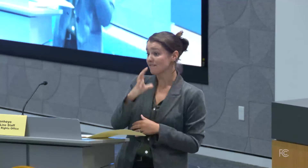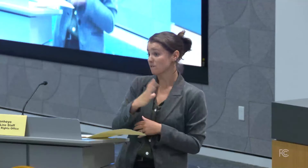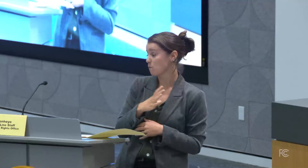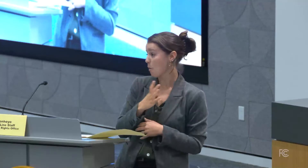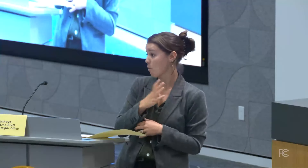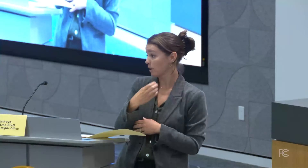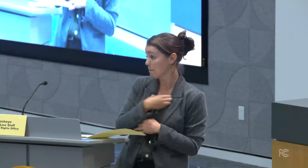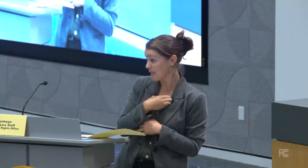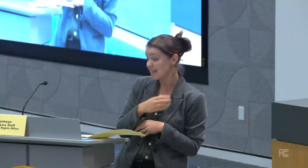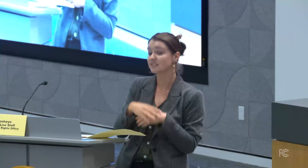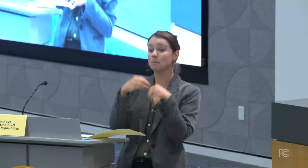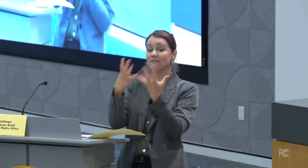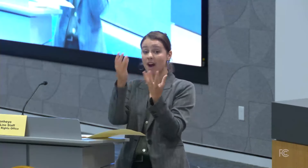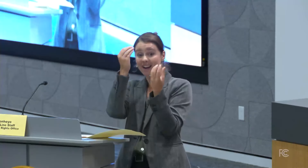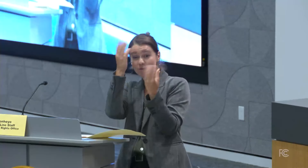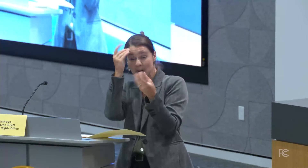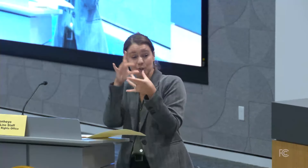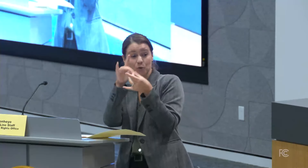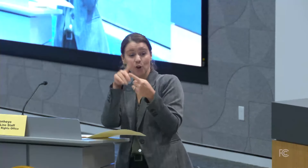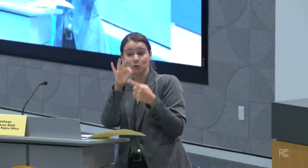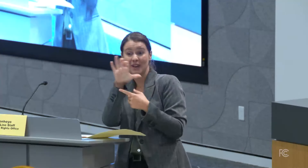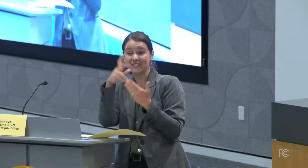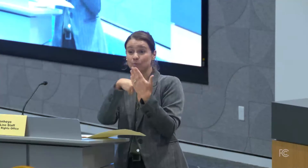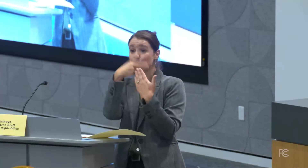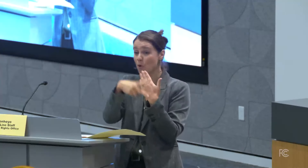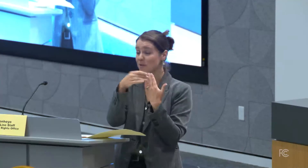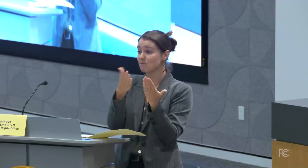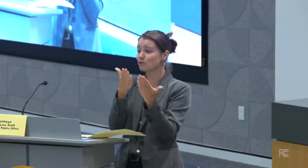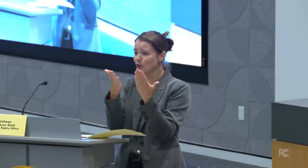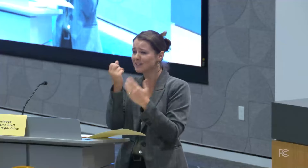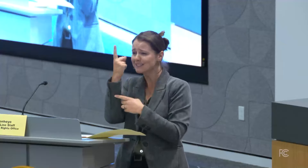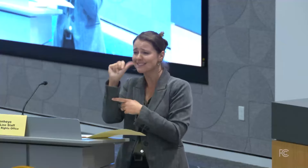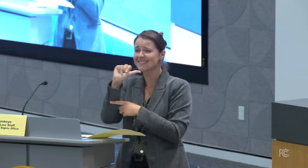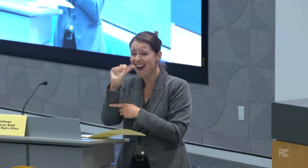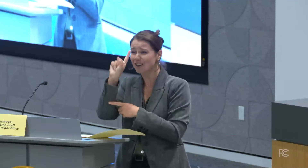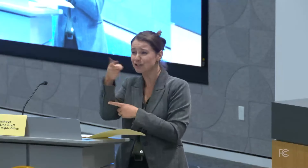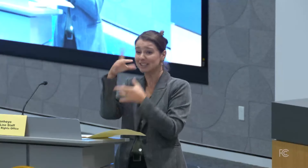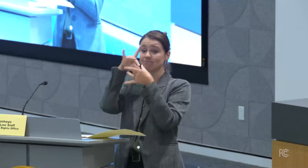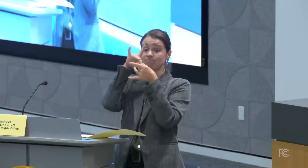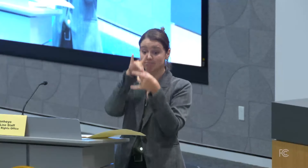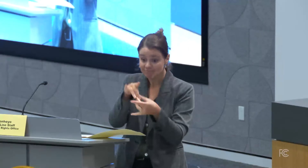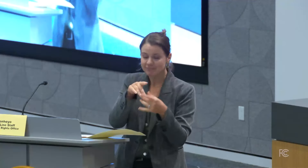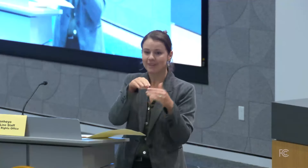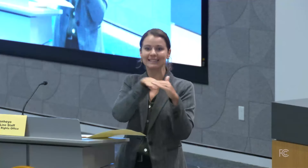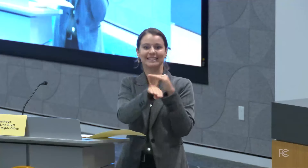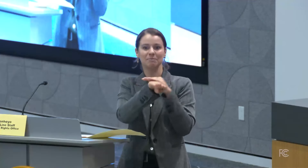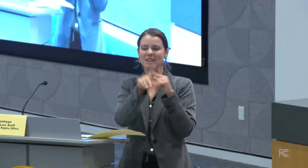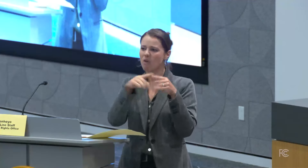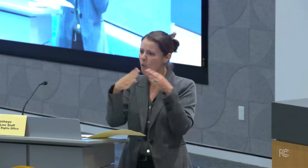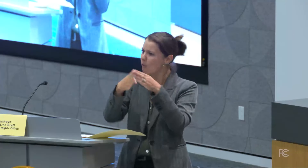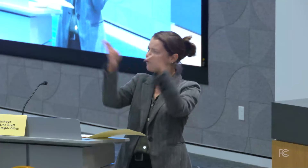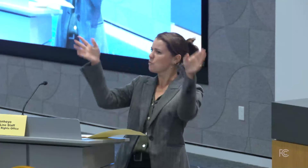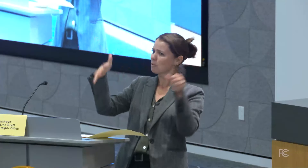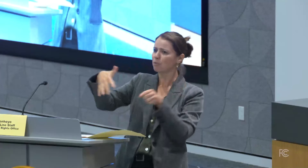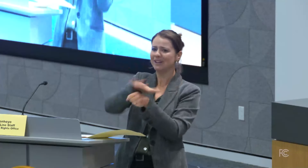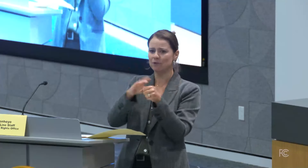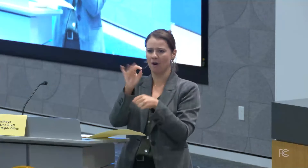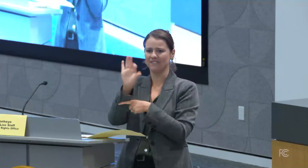DURING 2014 TO ALLOW CONSUMERS TO COMMUNICATE DIRECTLY WITH AN AGENT OF THE FCC WITHOUT A THIRD PARTY INTERMEDIARY SUCH AS A